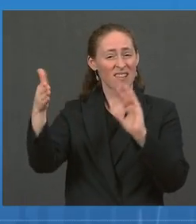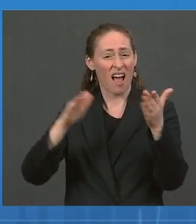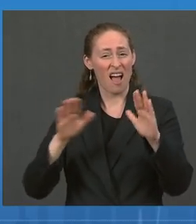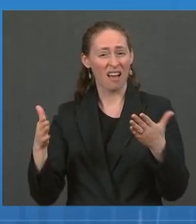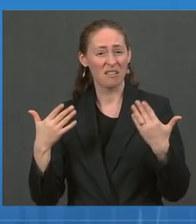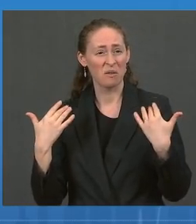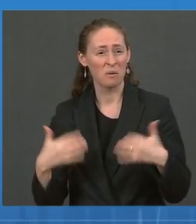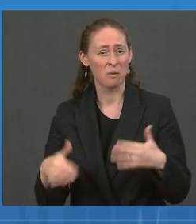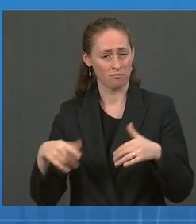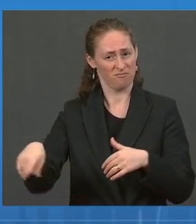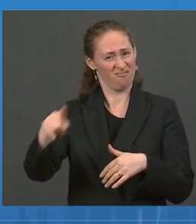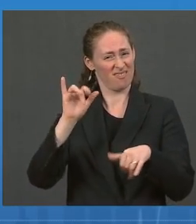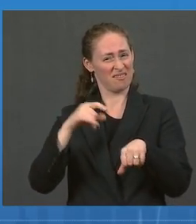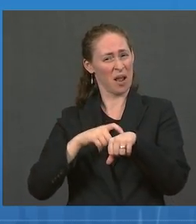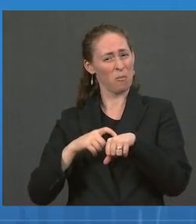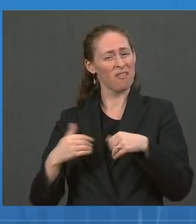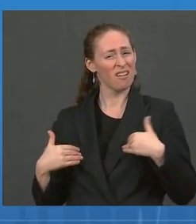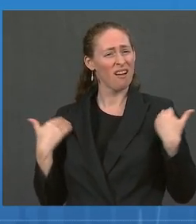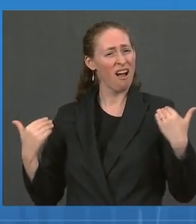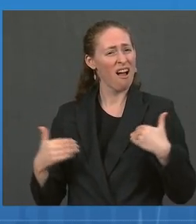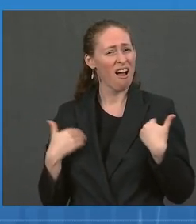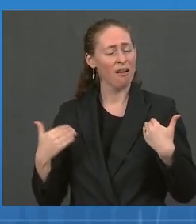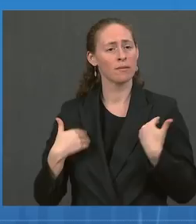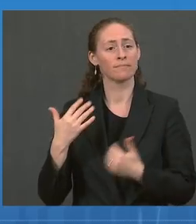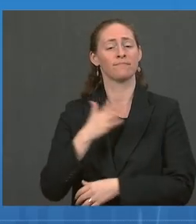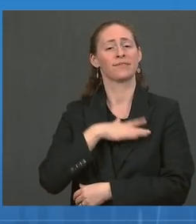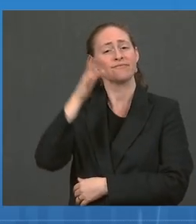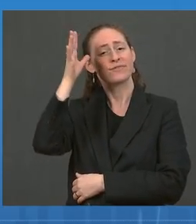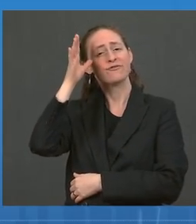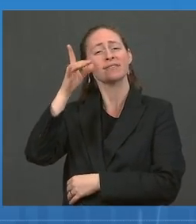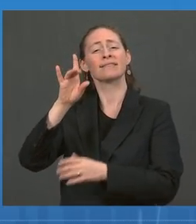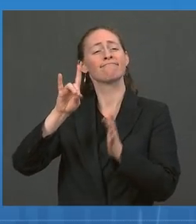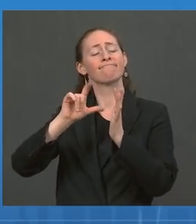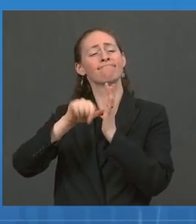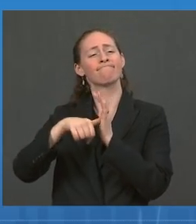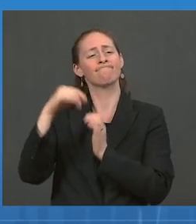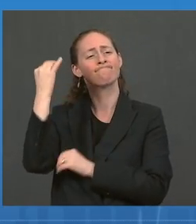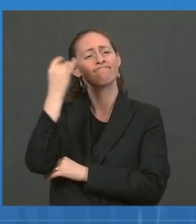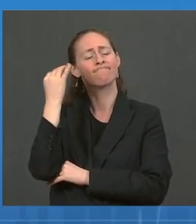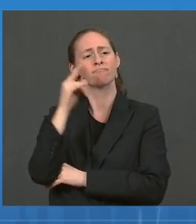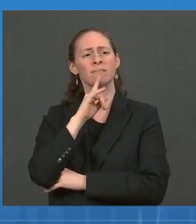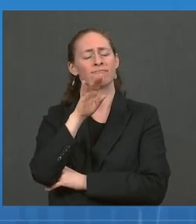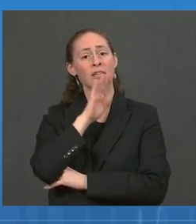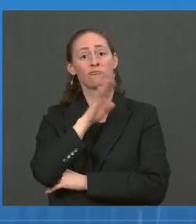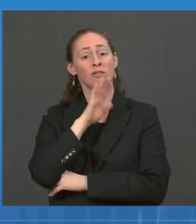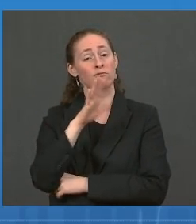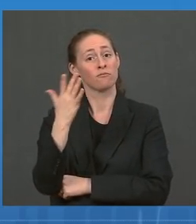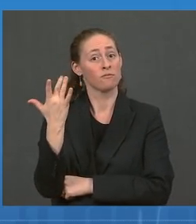And the one point that he made is that they were very frustrated because not only did they not know